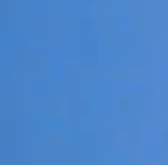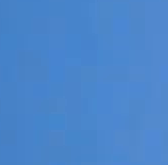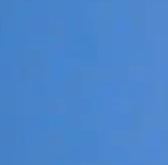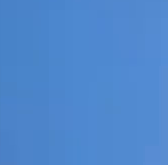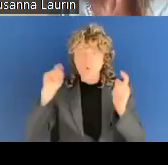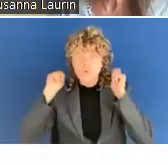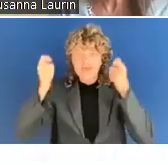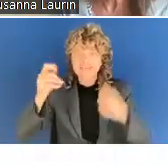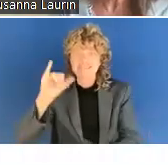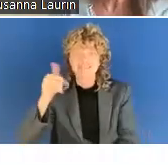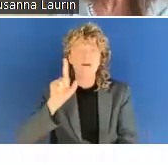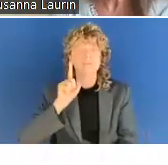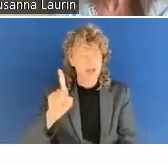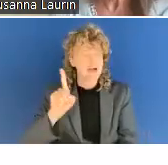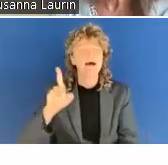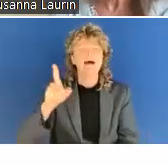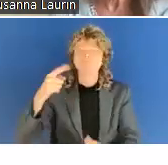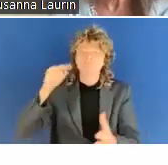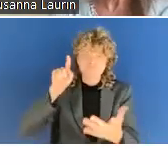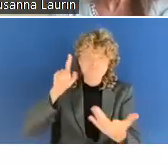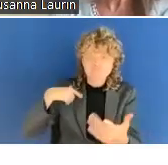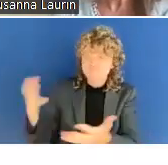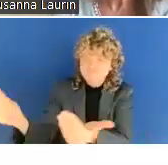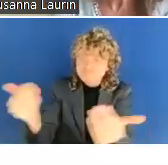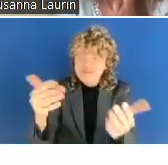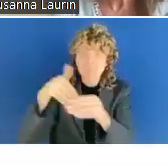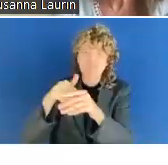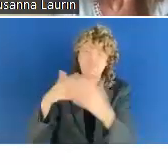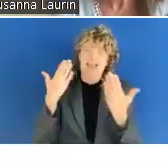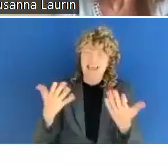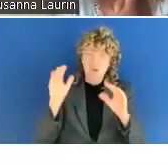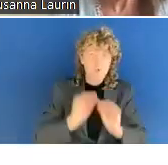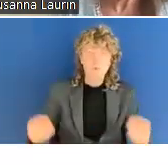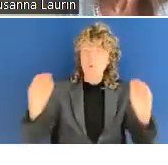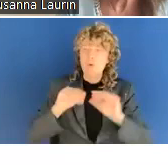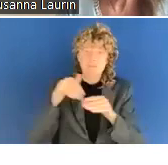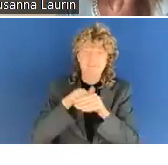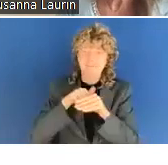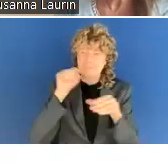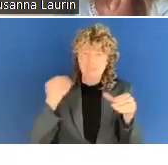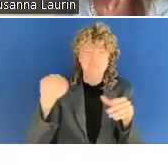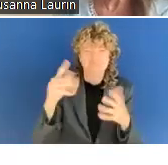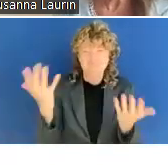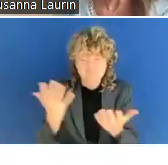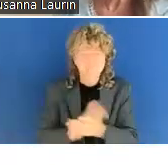But they are already covered. So before we leave, I would like to make a little bit of marketing,